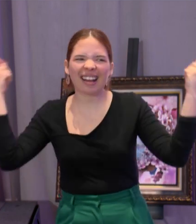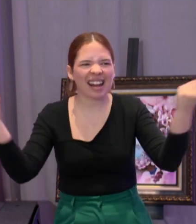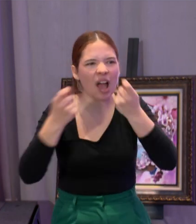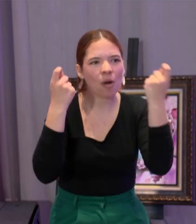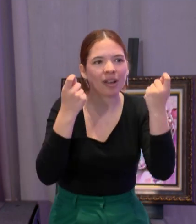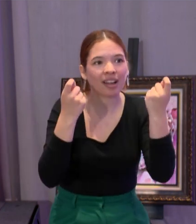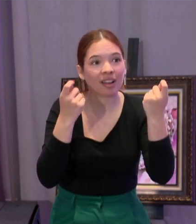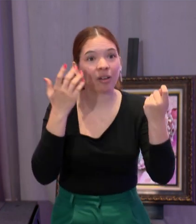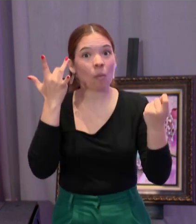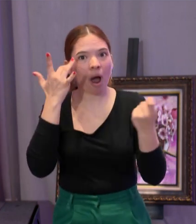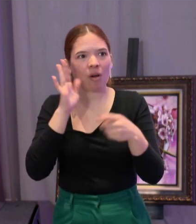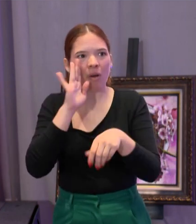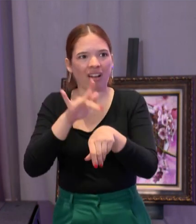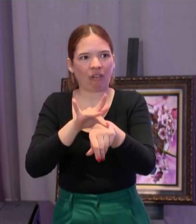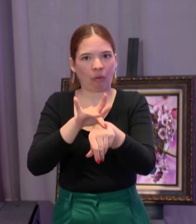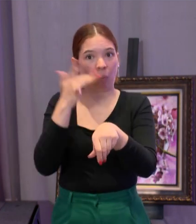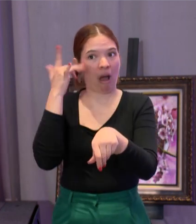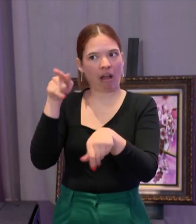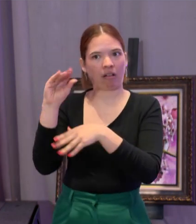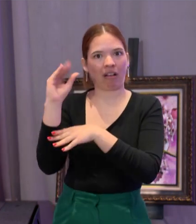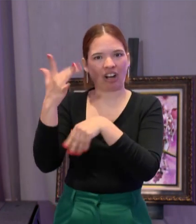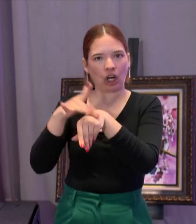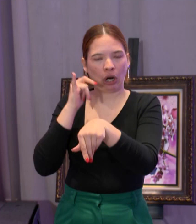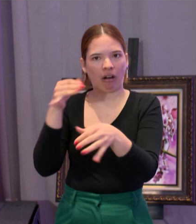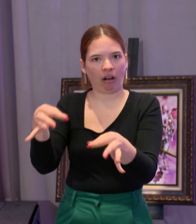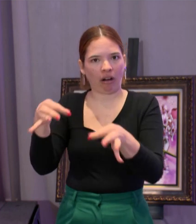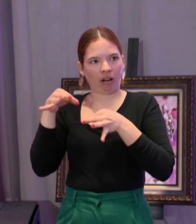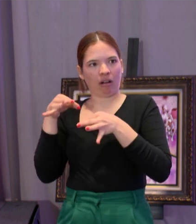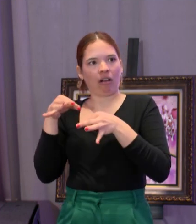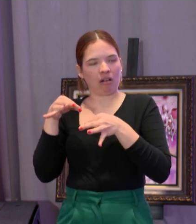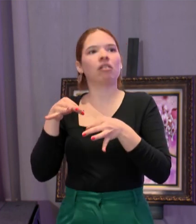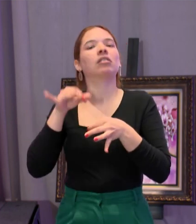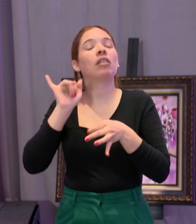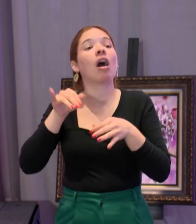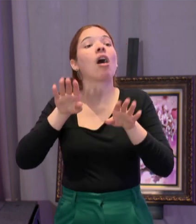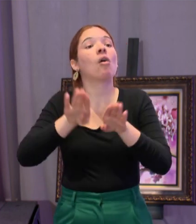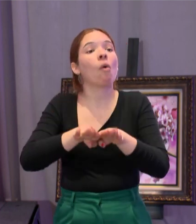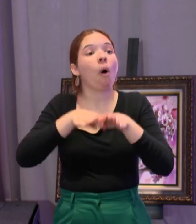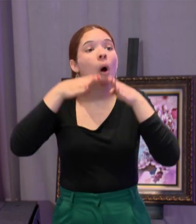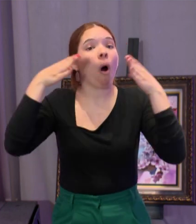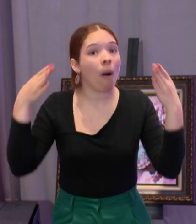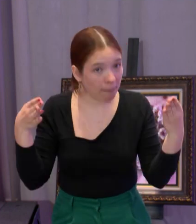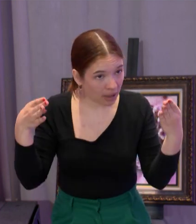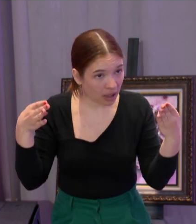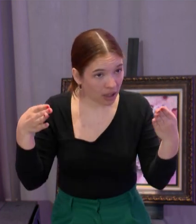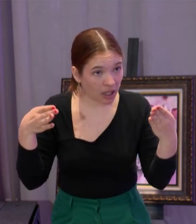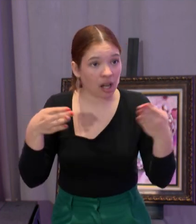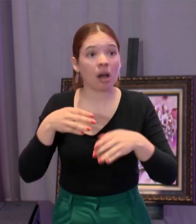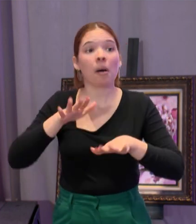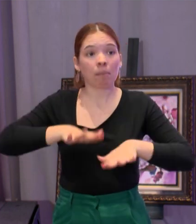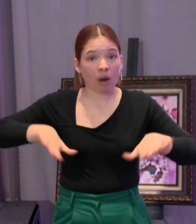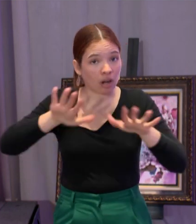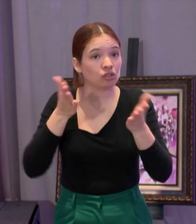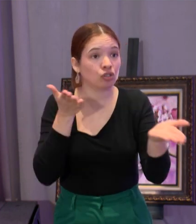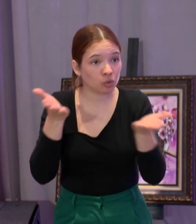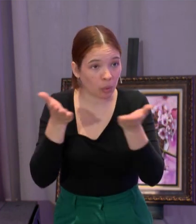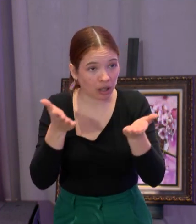EARLIER PREDICTION OF THE PEAK BLOOM, WE ARE GOING TO ACTUALLY OPEN UP WITH THE PARK SERVICE THE NATIONAL CHERRY BLOSSOM